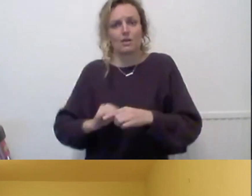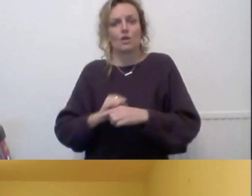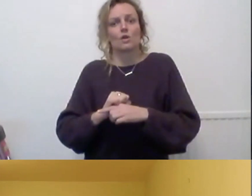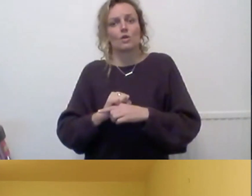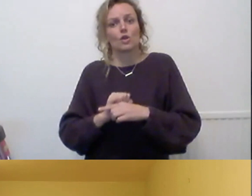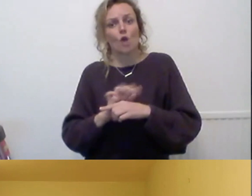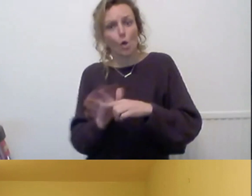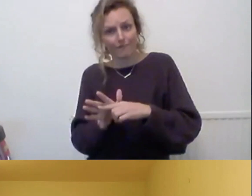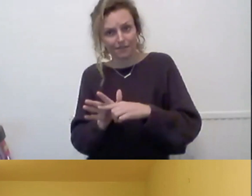I can completely